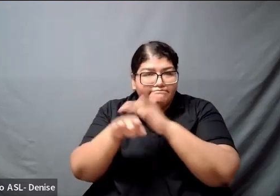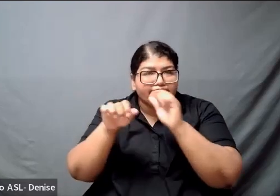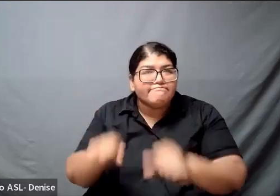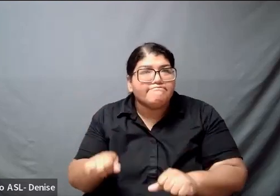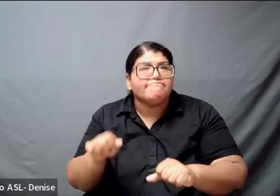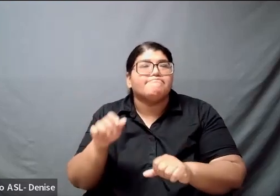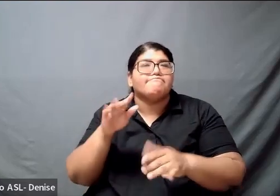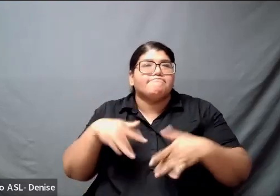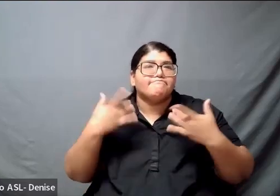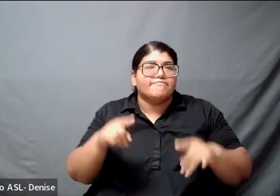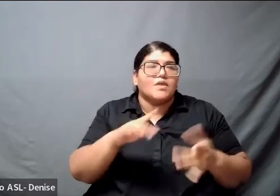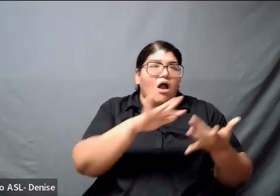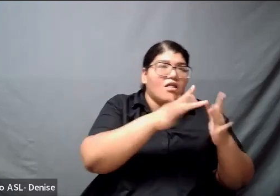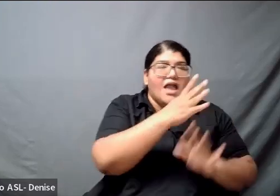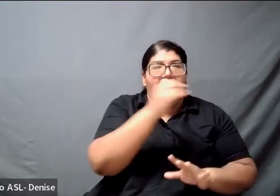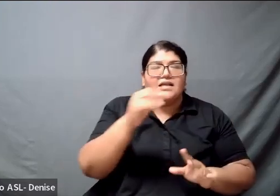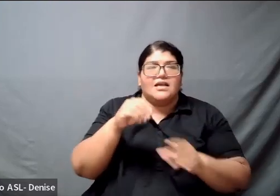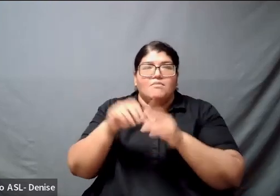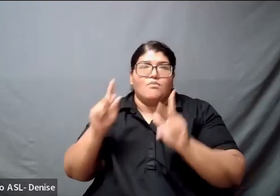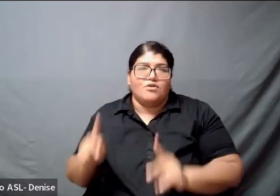and in person all over the country. So